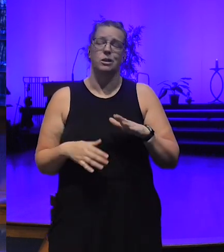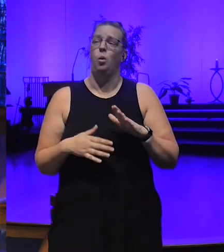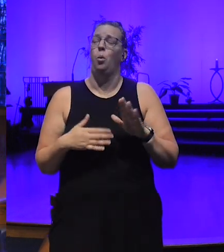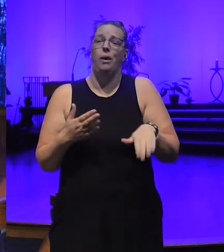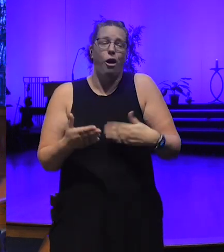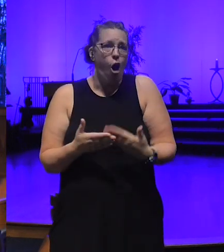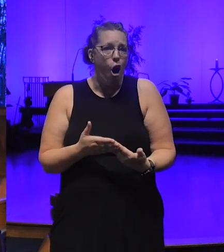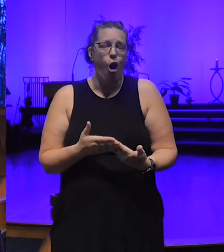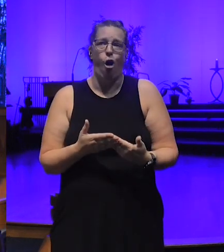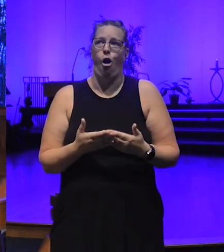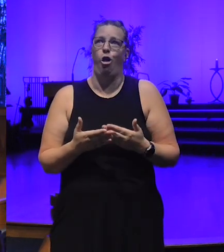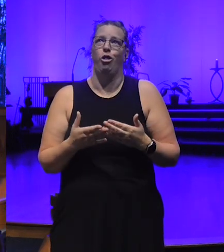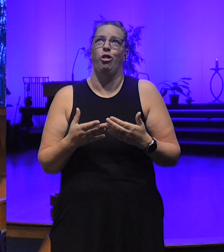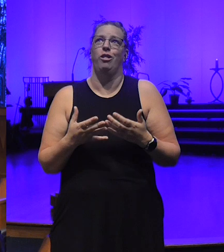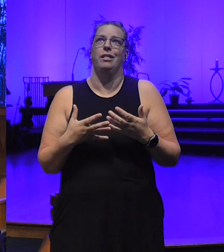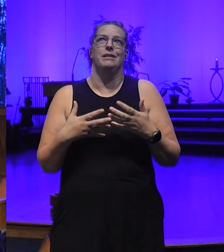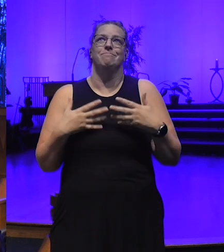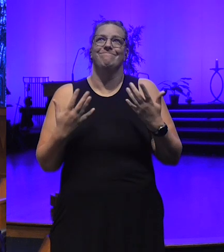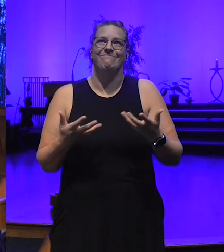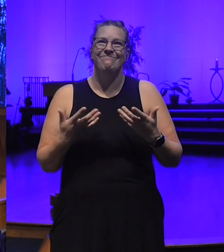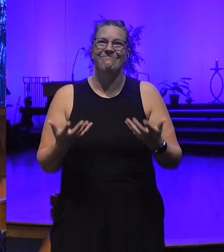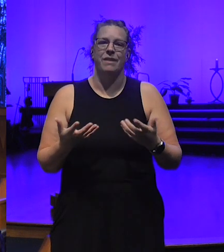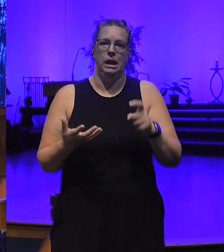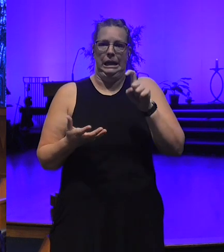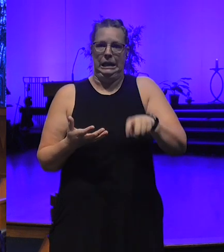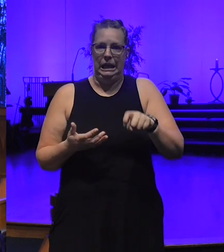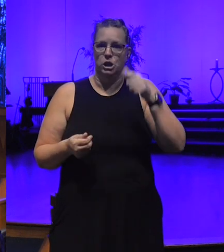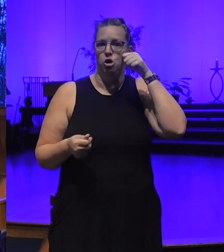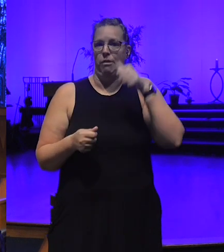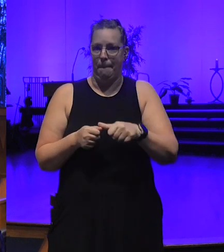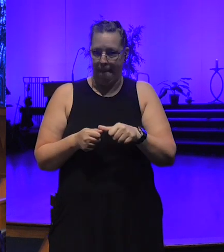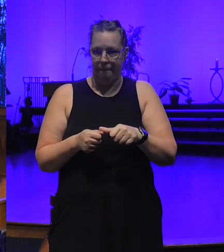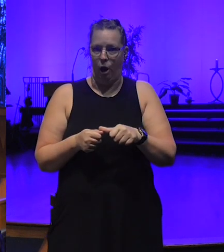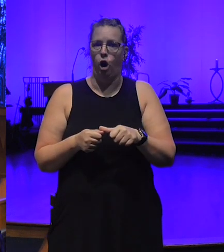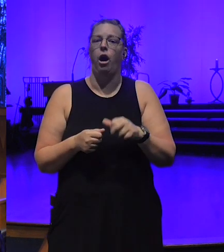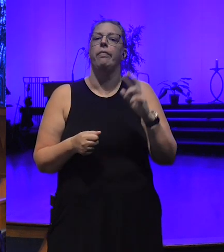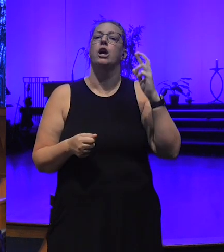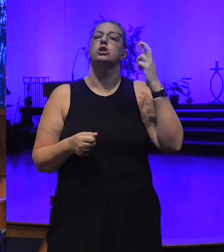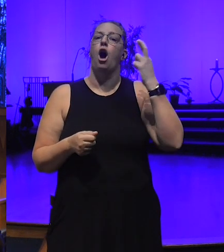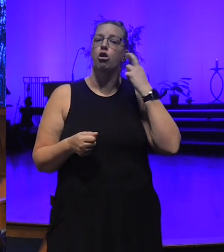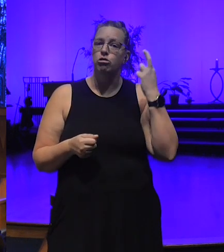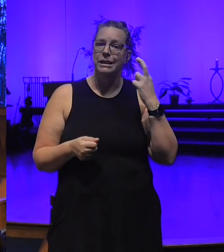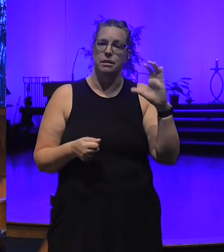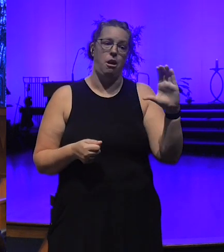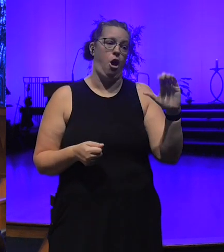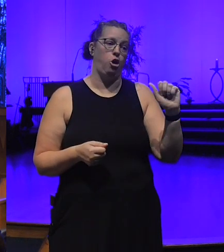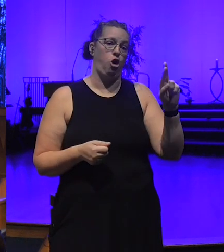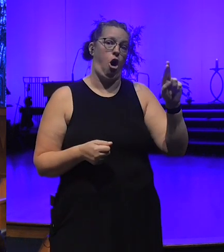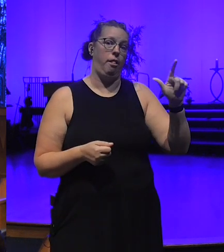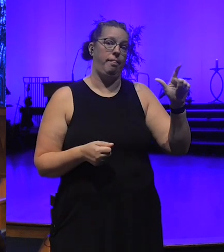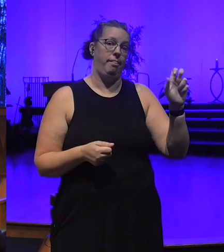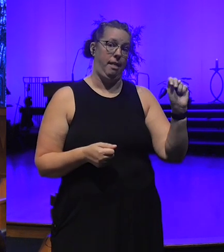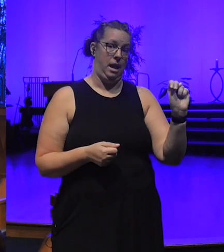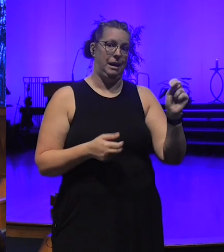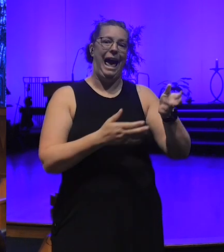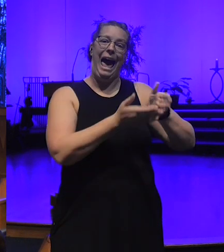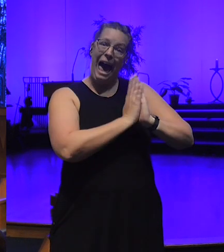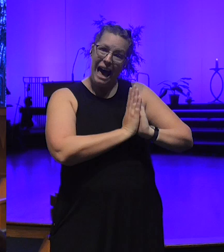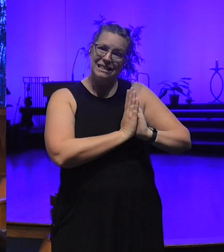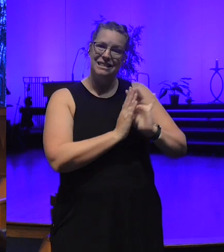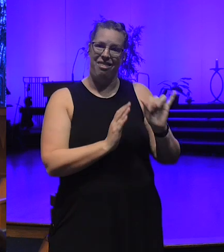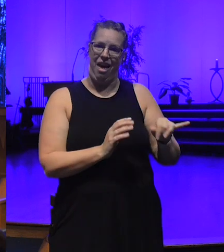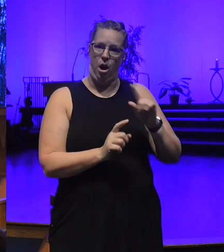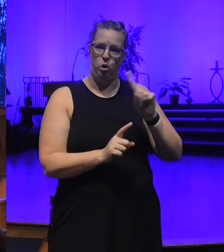but let's remember that there is a reason that Carlin asked this question there is an answer to